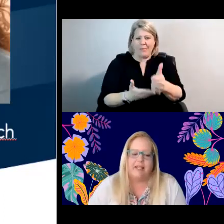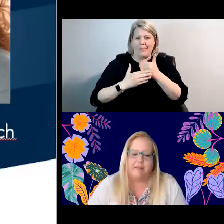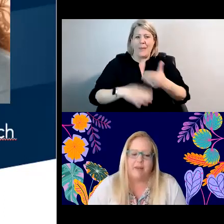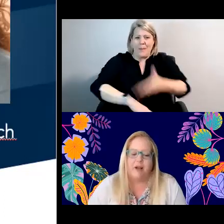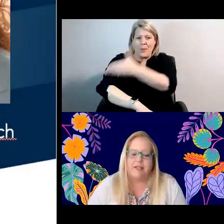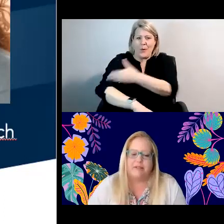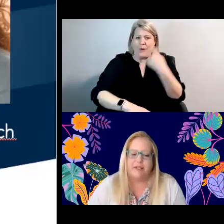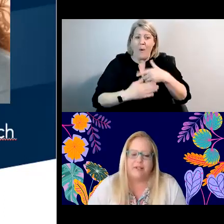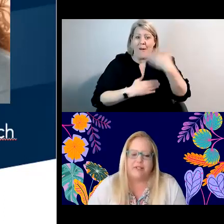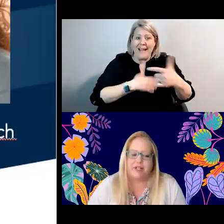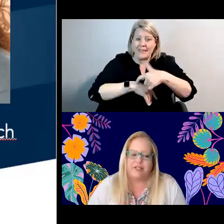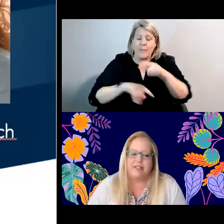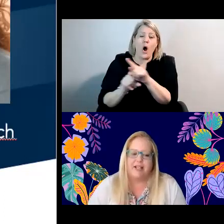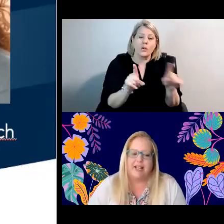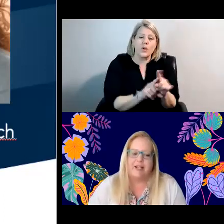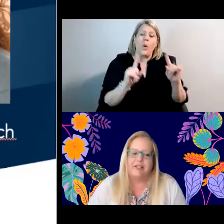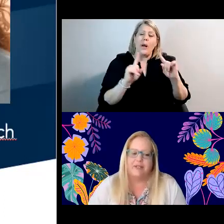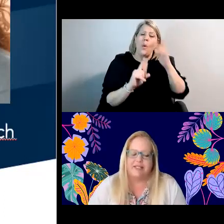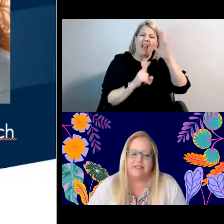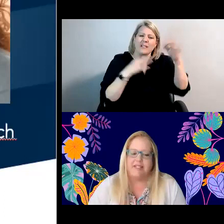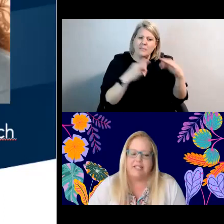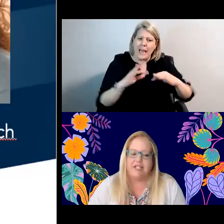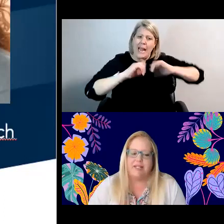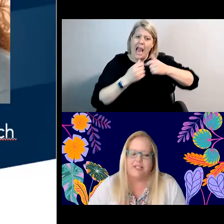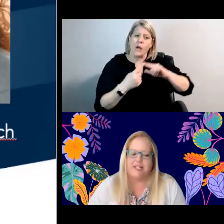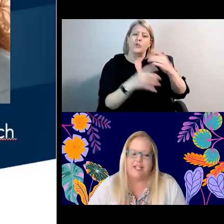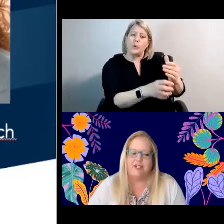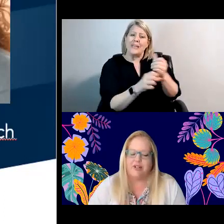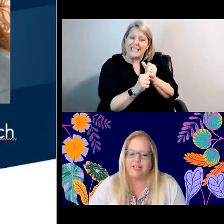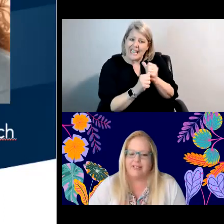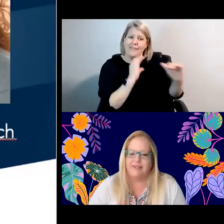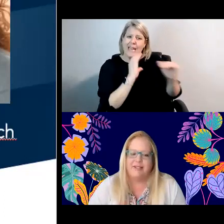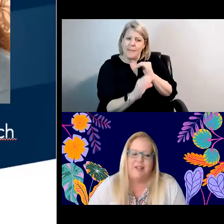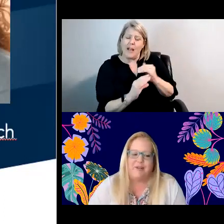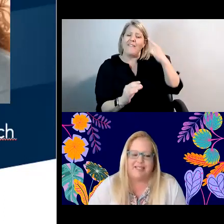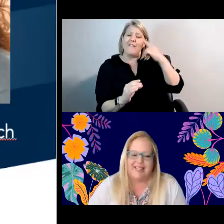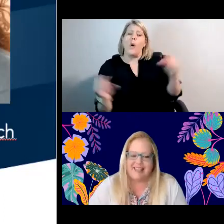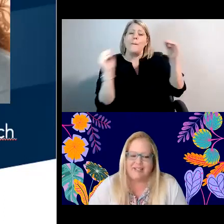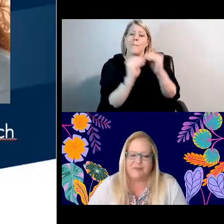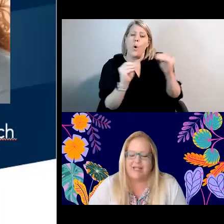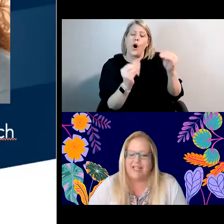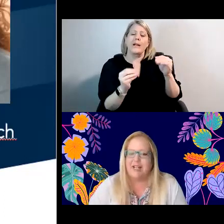The email will also include instructions on how to receive continuing education credits. Once again, thanks for being here.